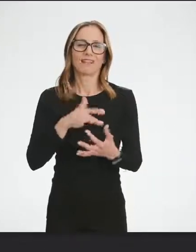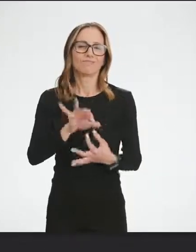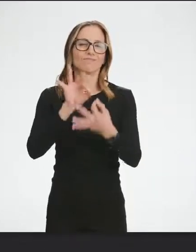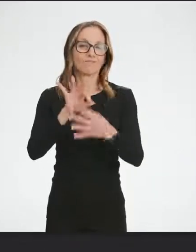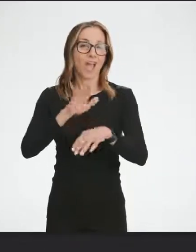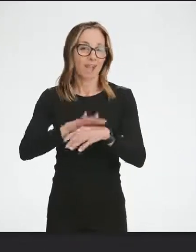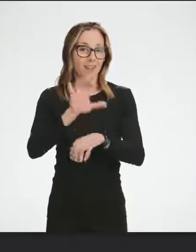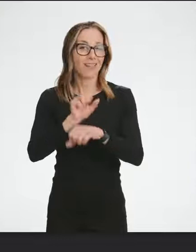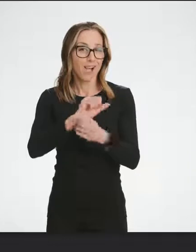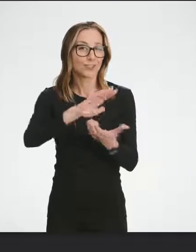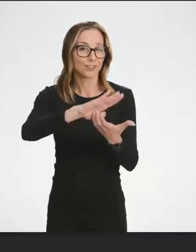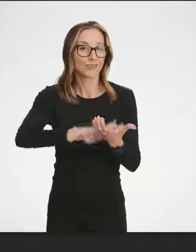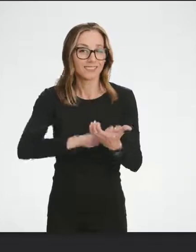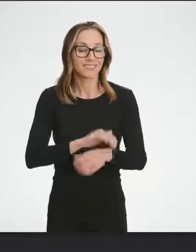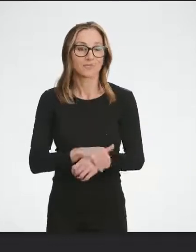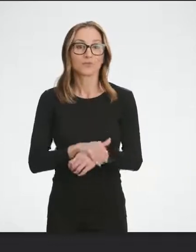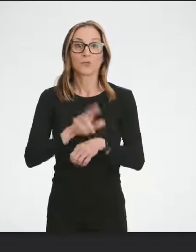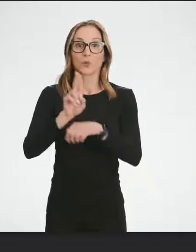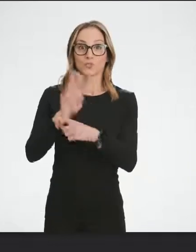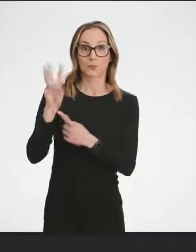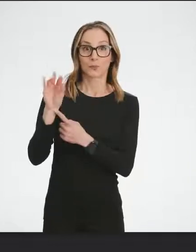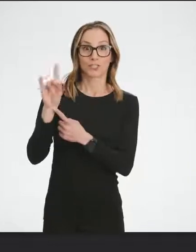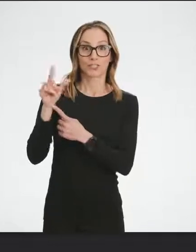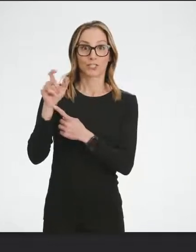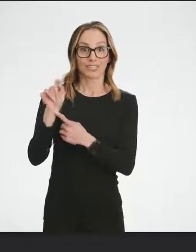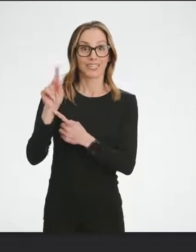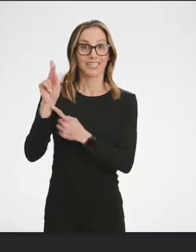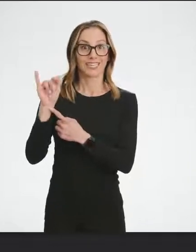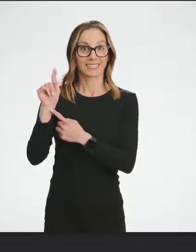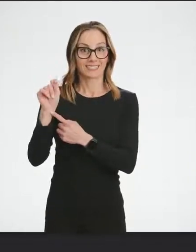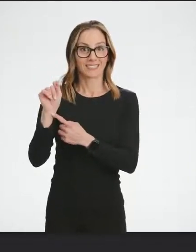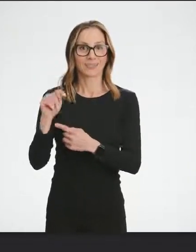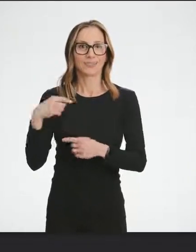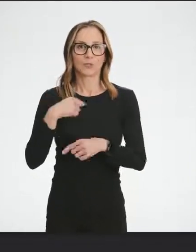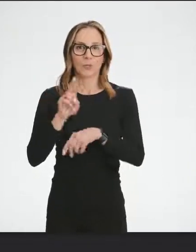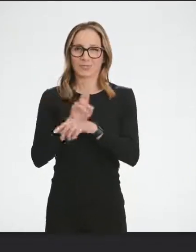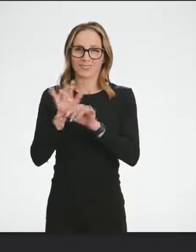So using WidgetKit, we brought some of those same designs to widgets on the Lock Screen,